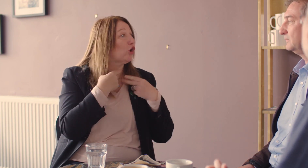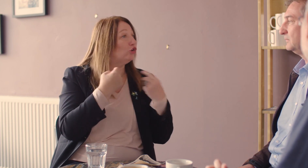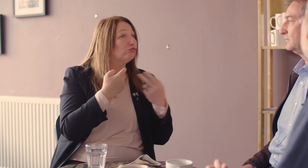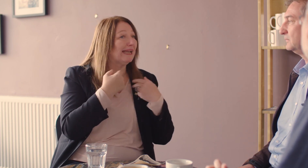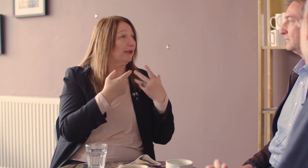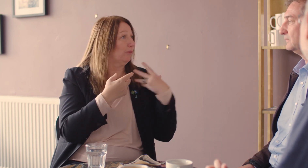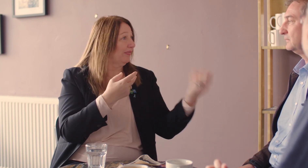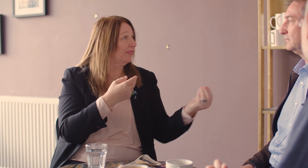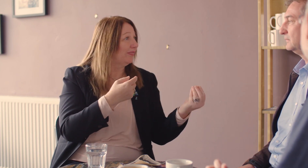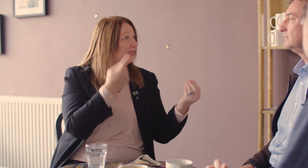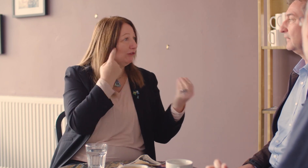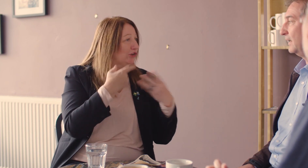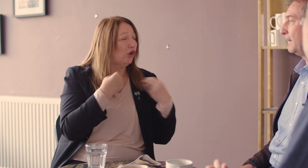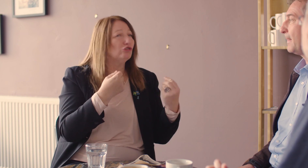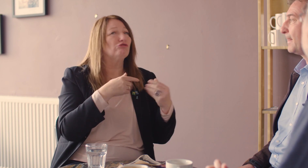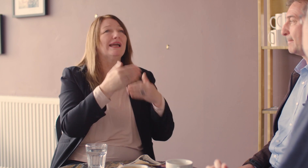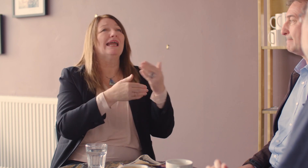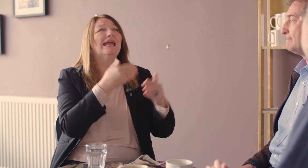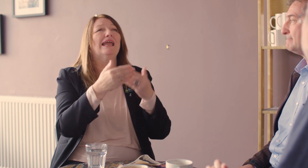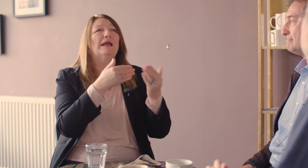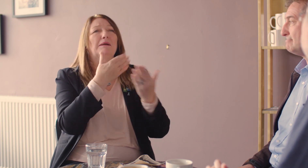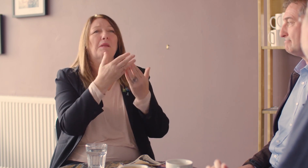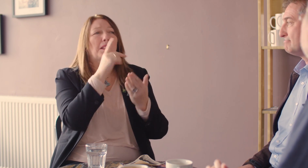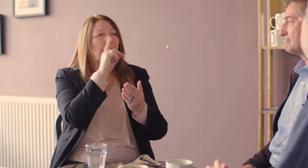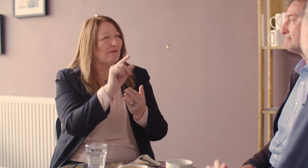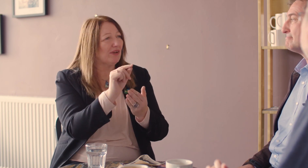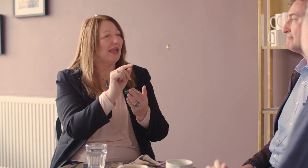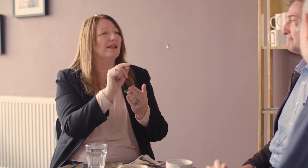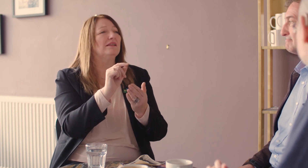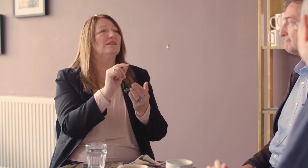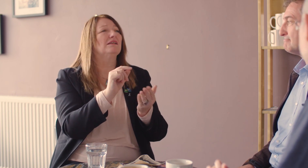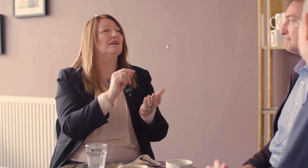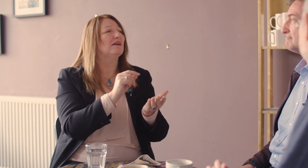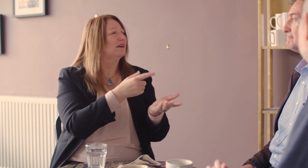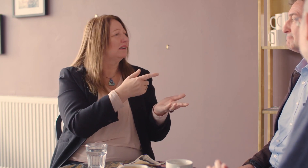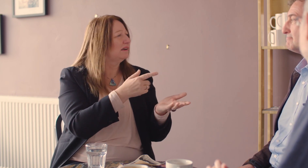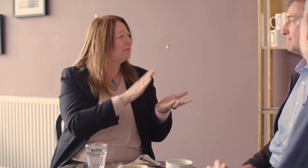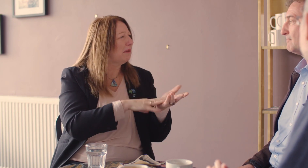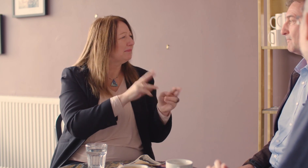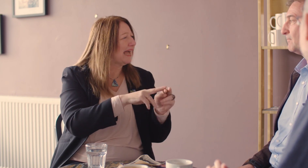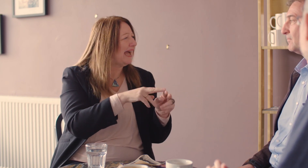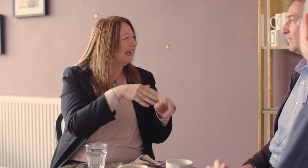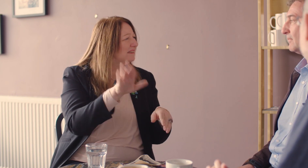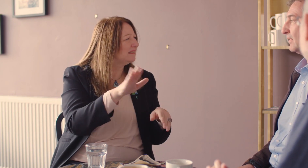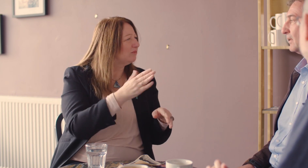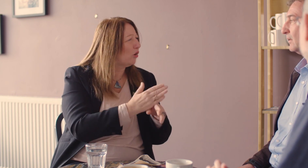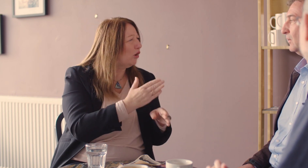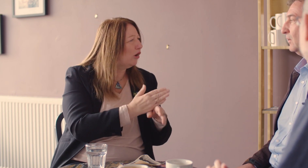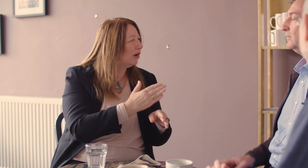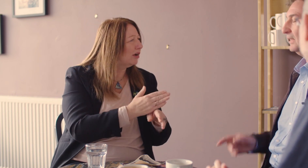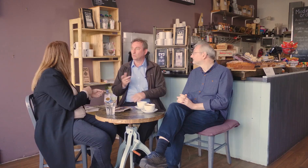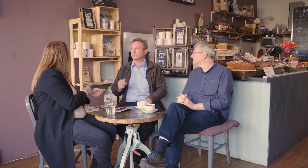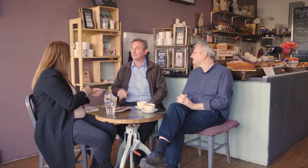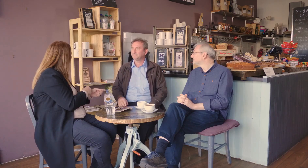Prior to that, Ronnie and I went to a nursery with hearing children. Then, aged eleven, I went to Boston Spa